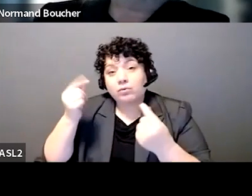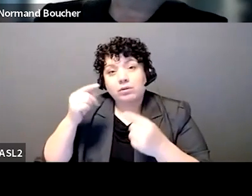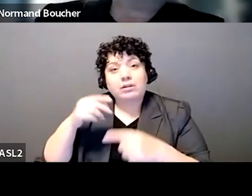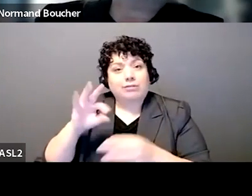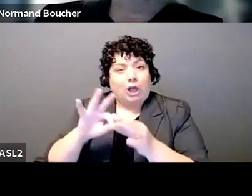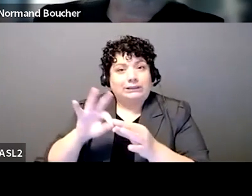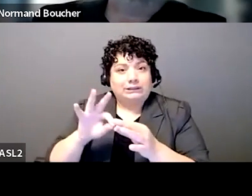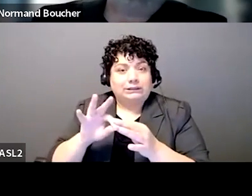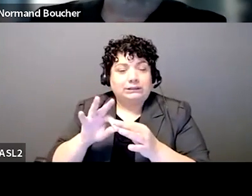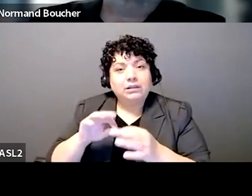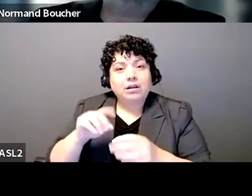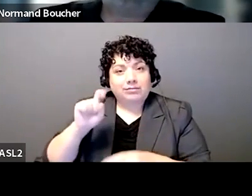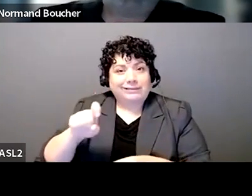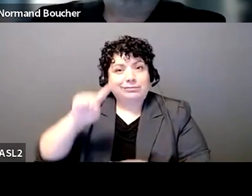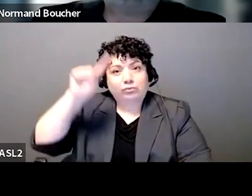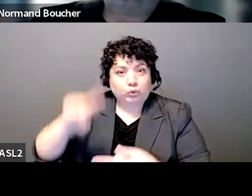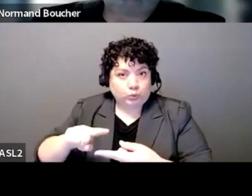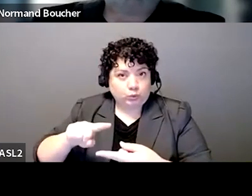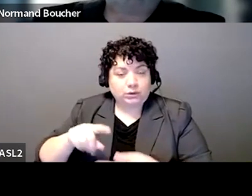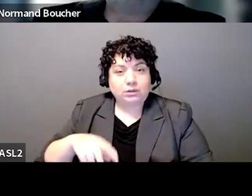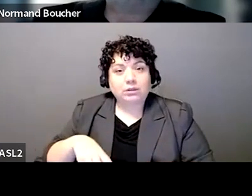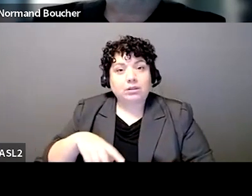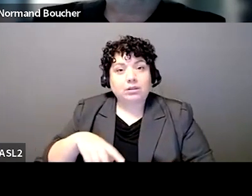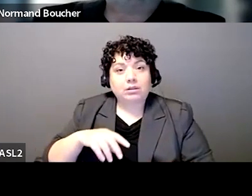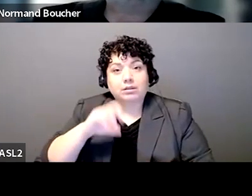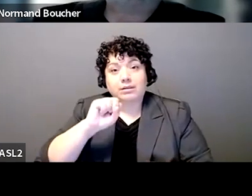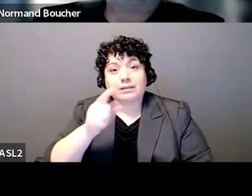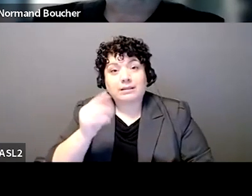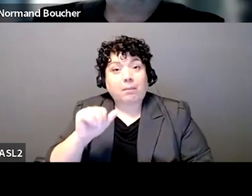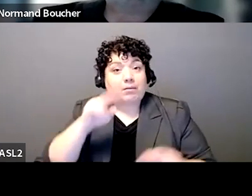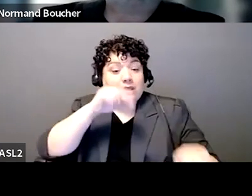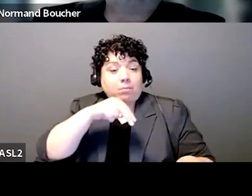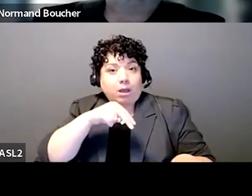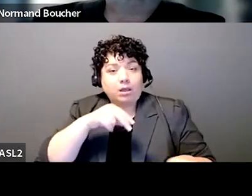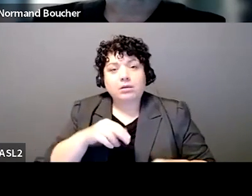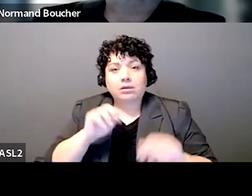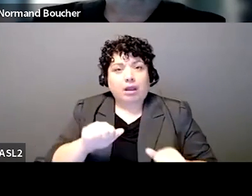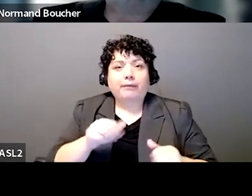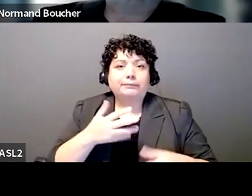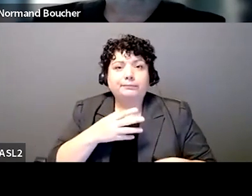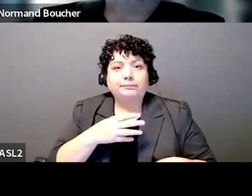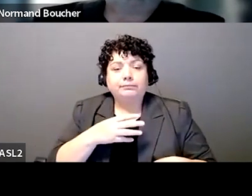at the system and stigma is an effective way to do that so yeah sorry for being so long-winded but